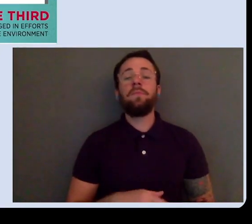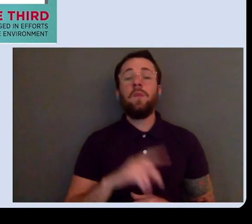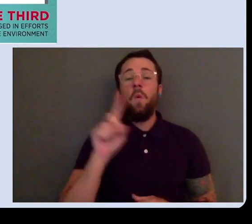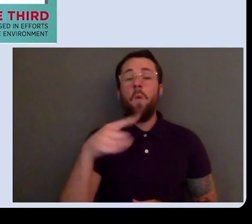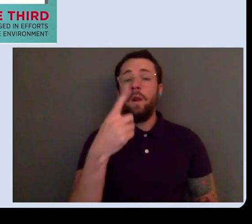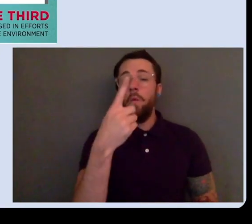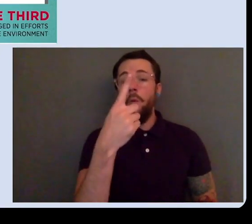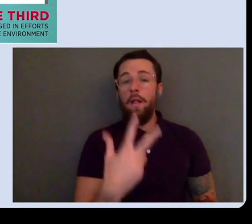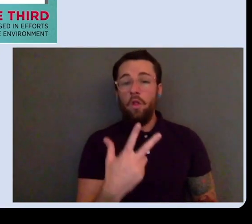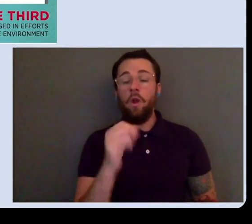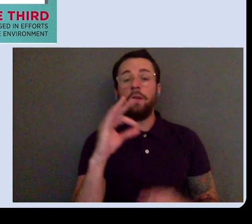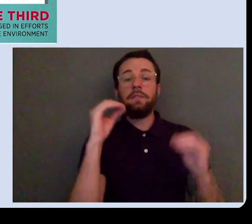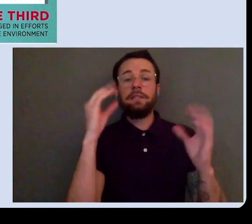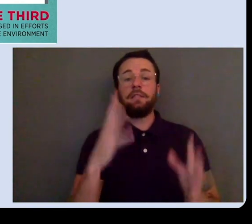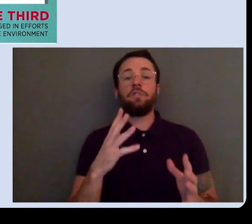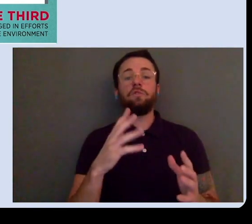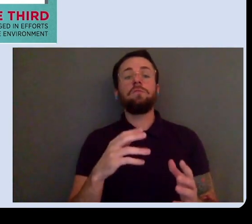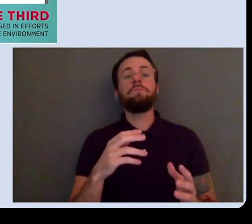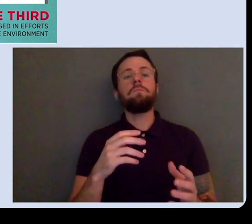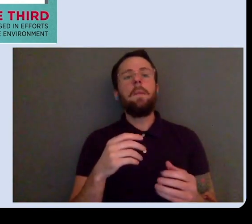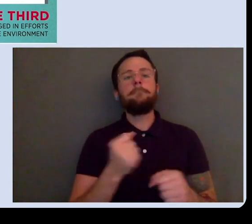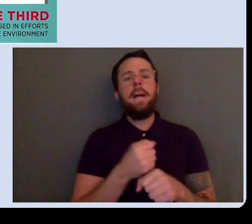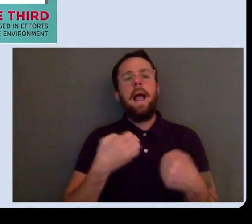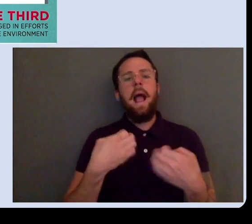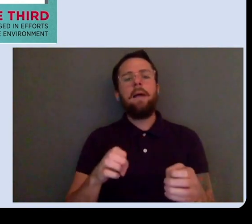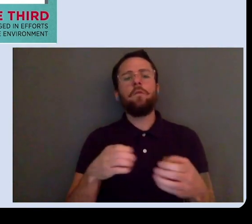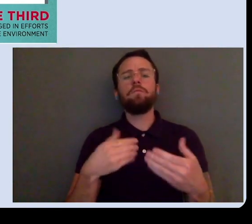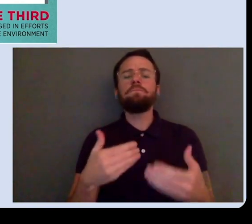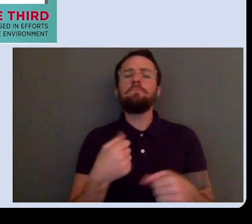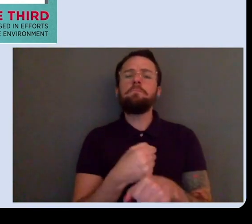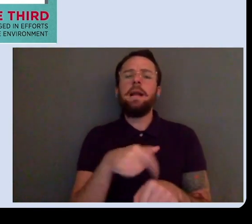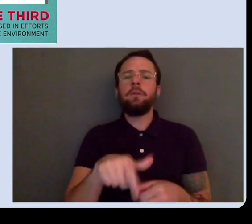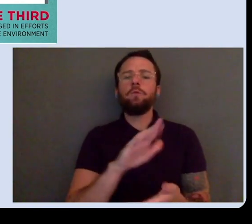year. Again, this is taking from data derived in 2013.